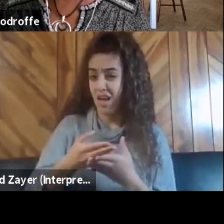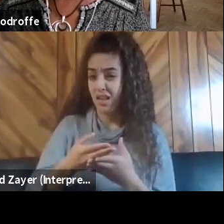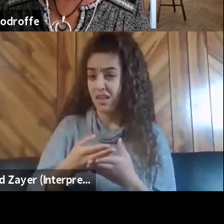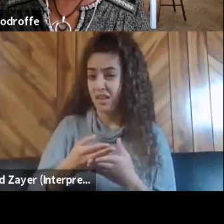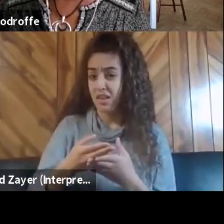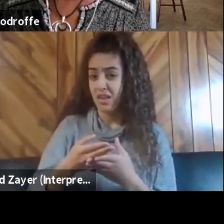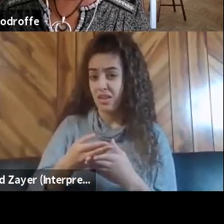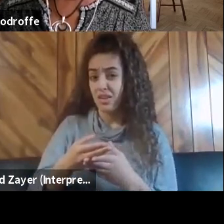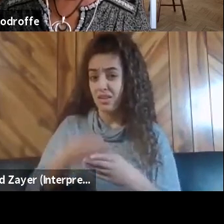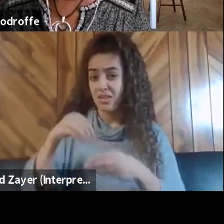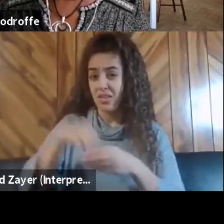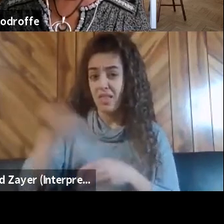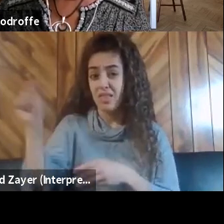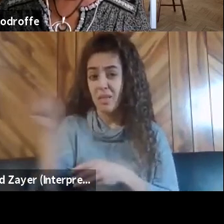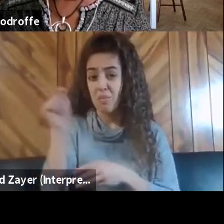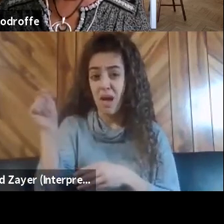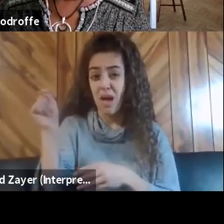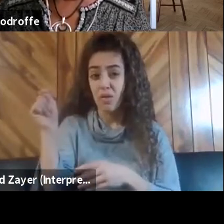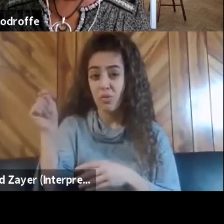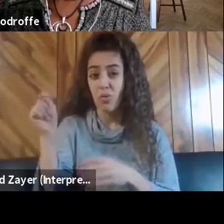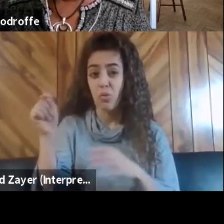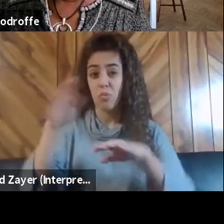me to do leave work and come and get him off the stall? Come on,